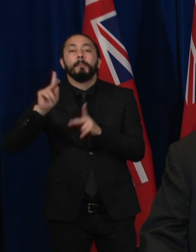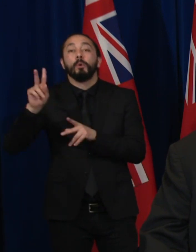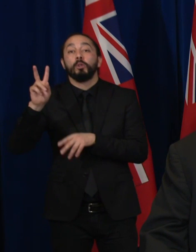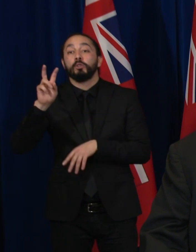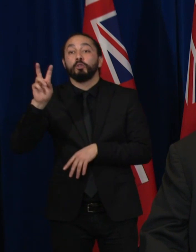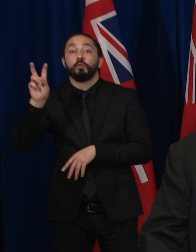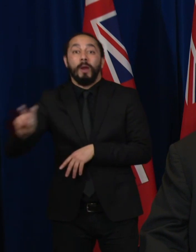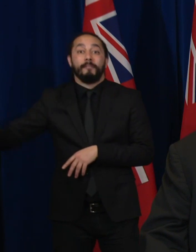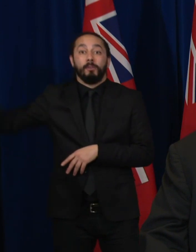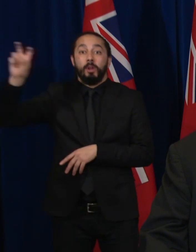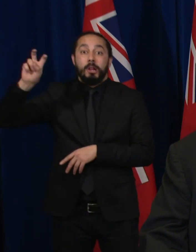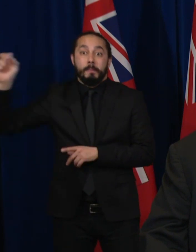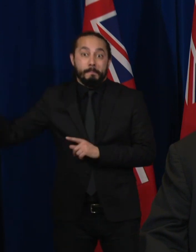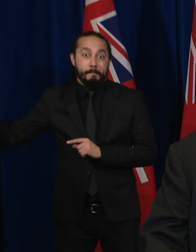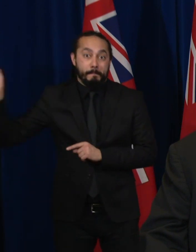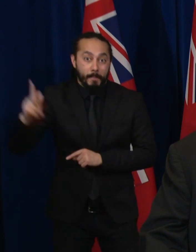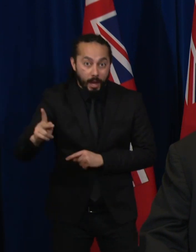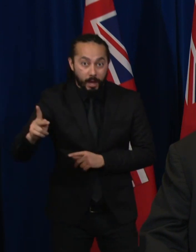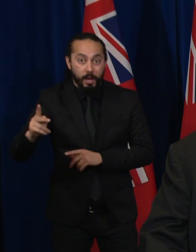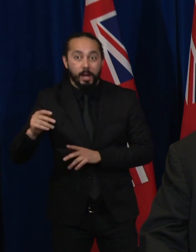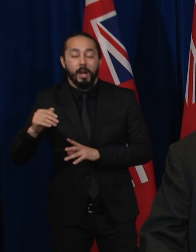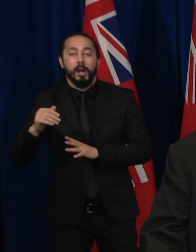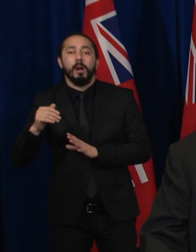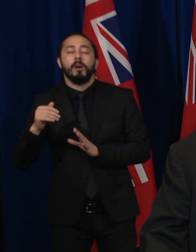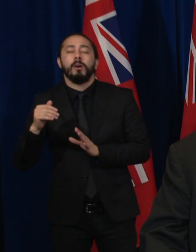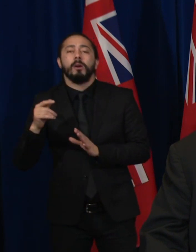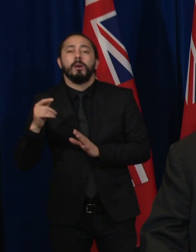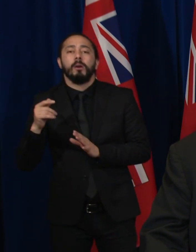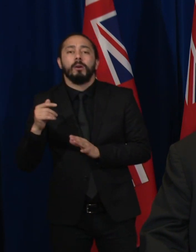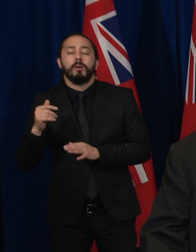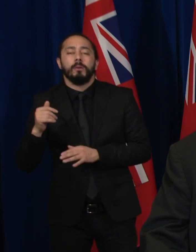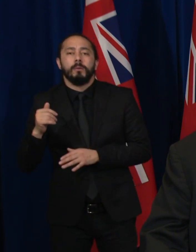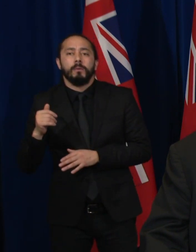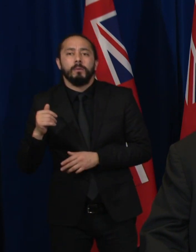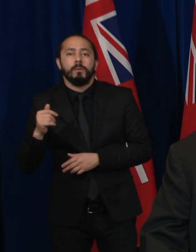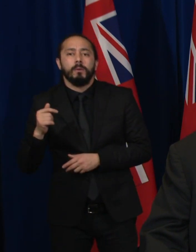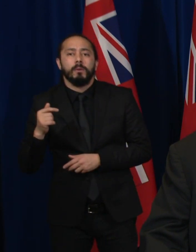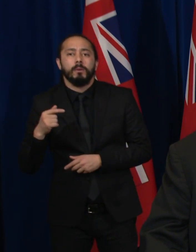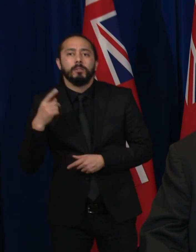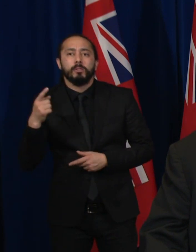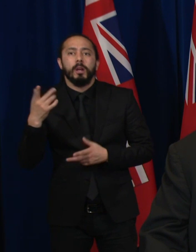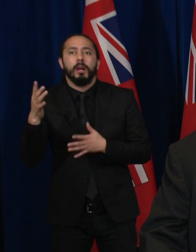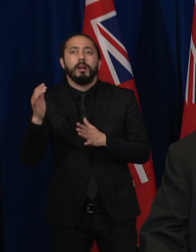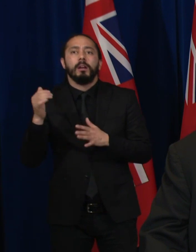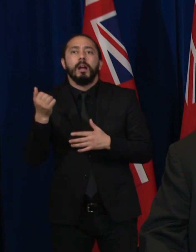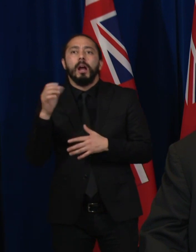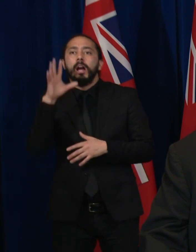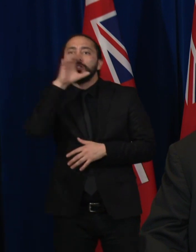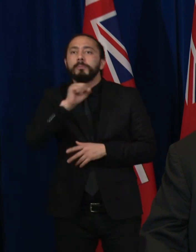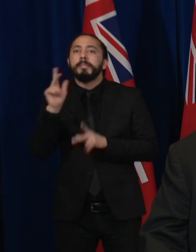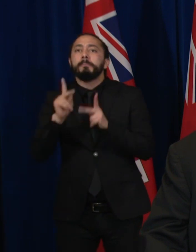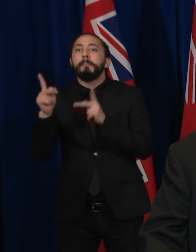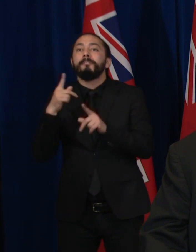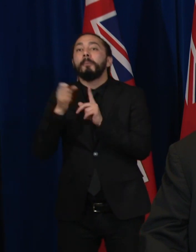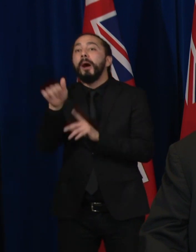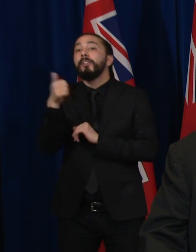abroad, or are you including anyone travelling within Canada in that? When will this